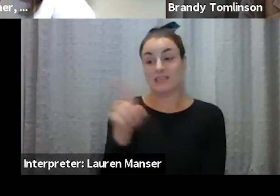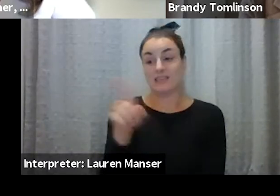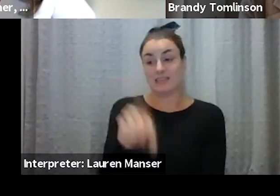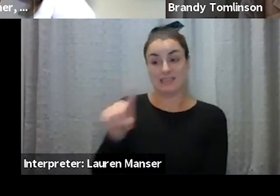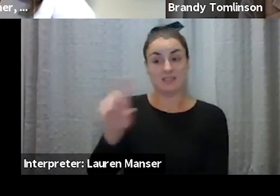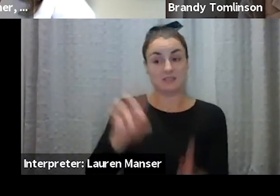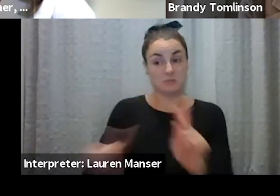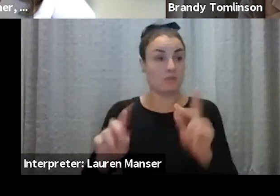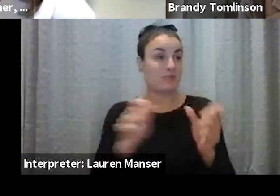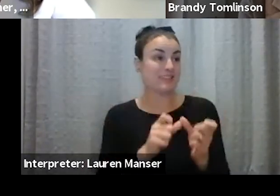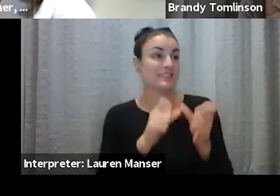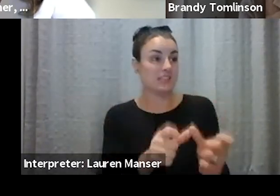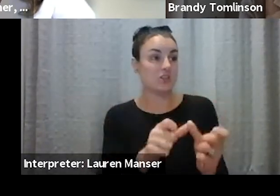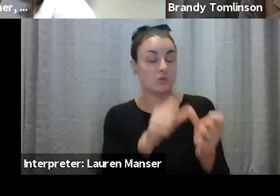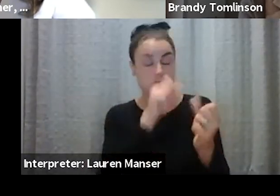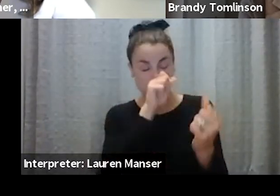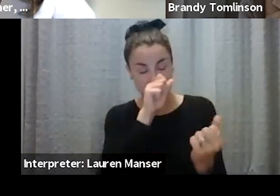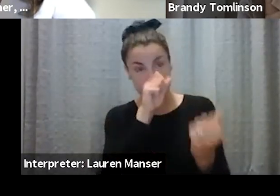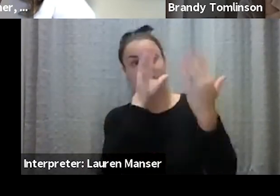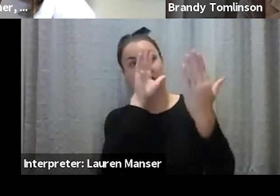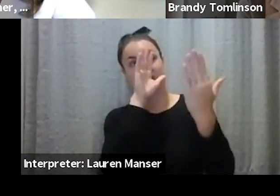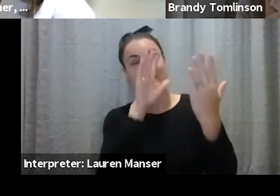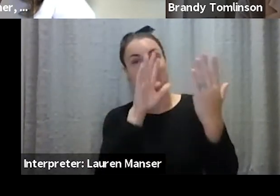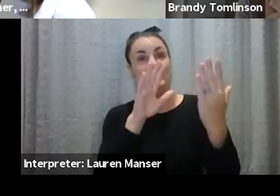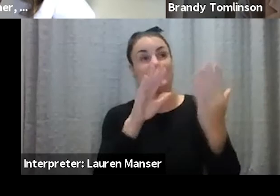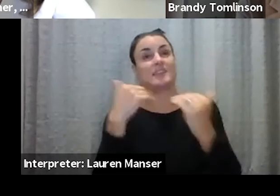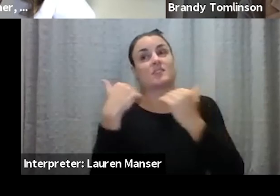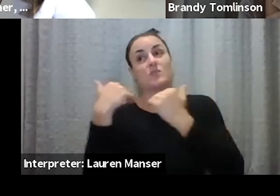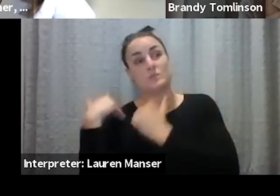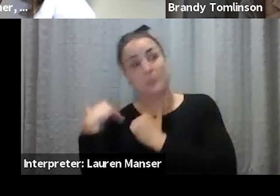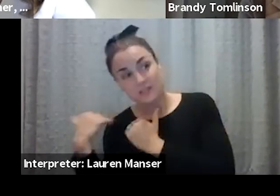of not being able to get that full social interaction,